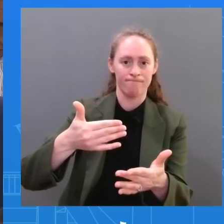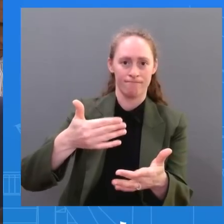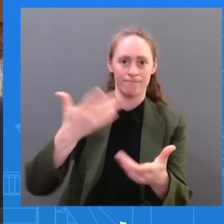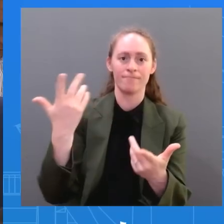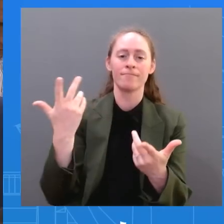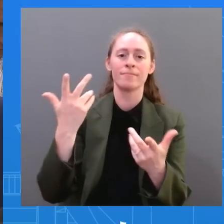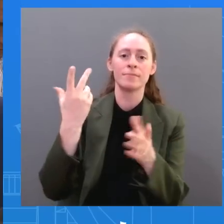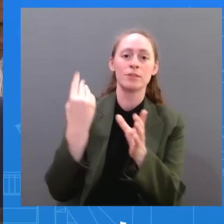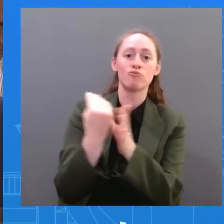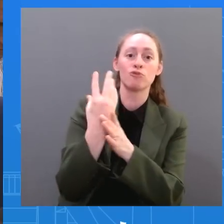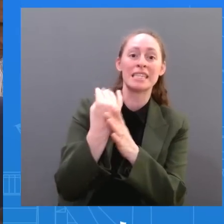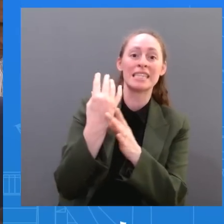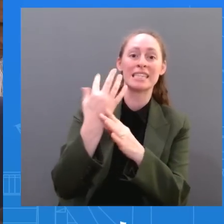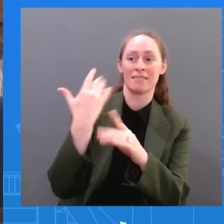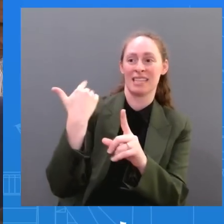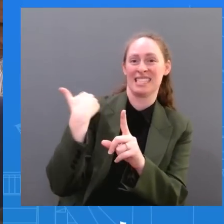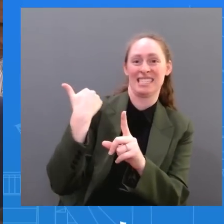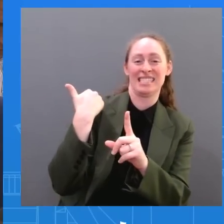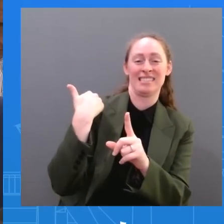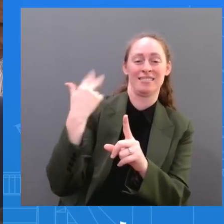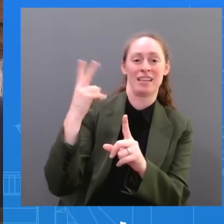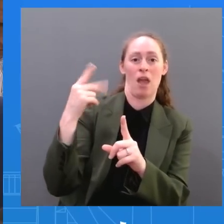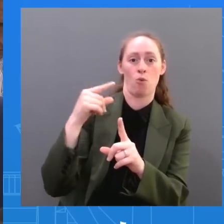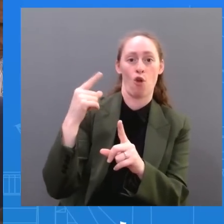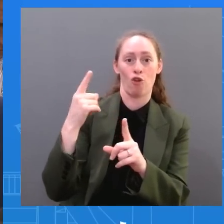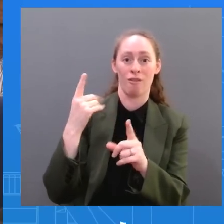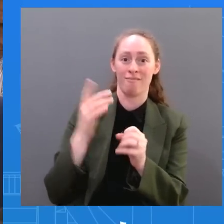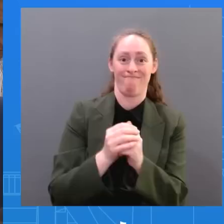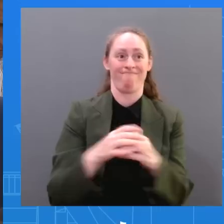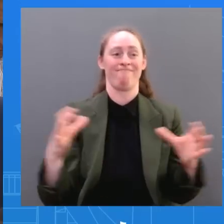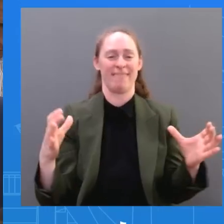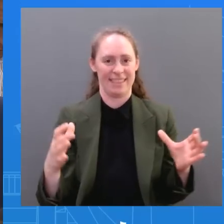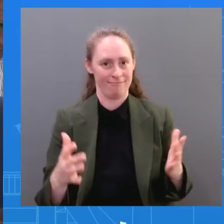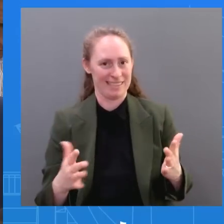Does the President believe that we are in a recession, first of all? Second of all, if that does hold,